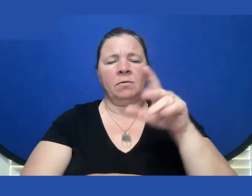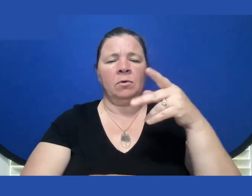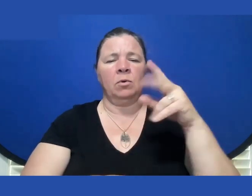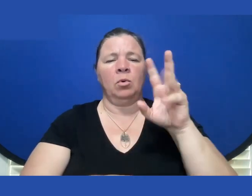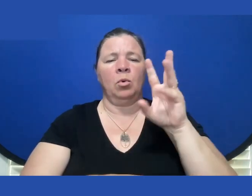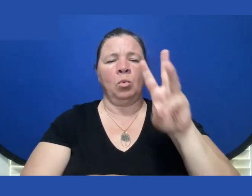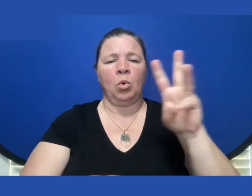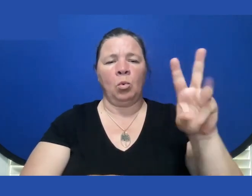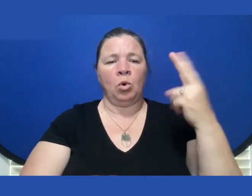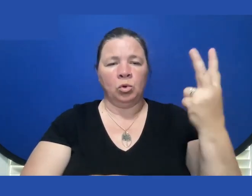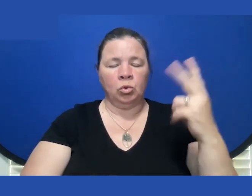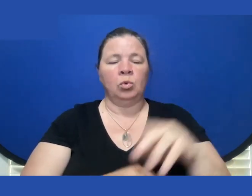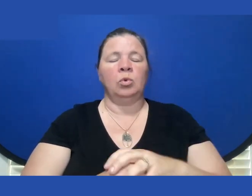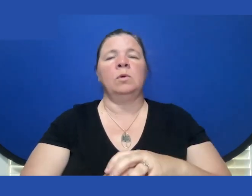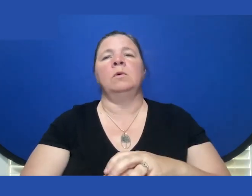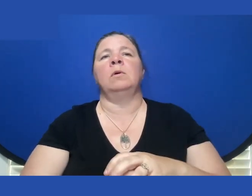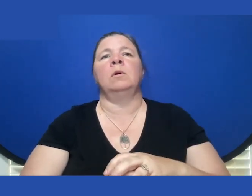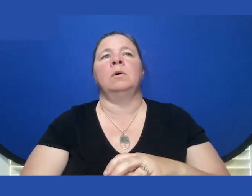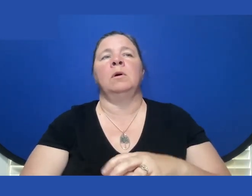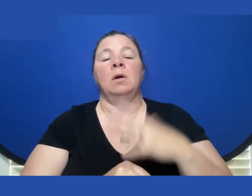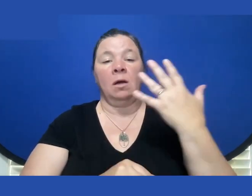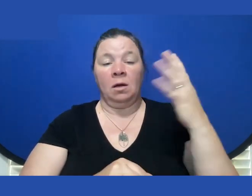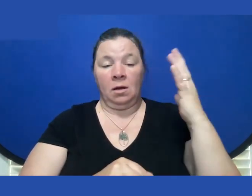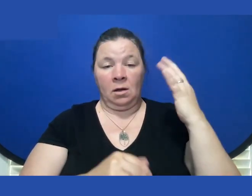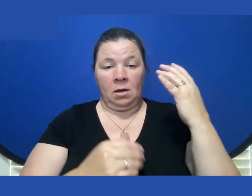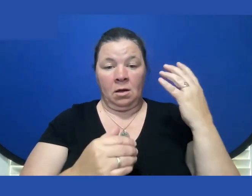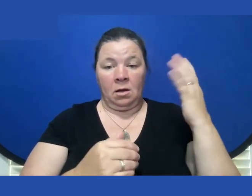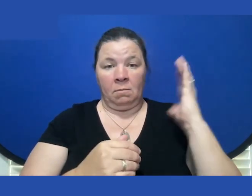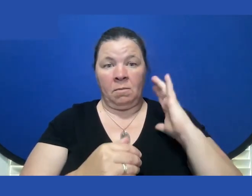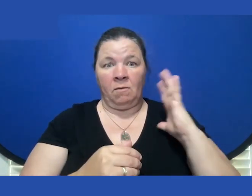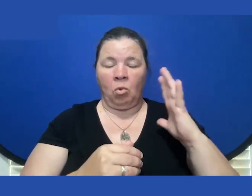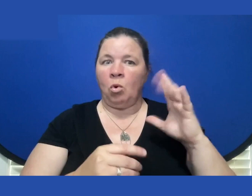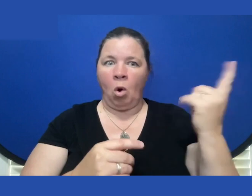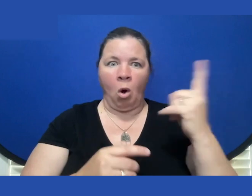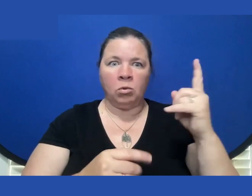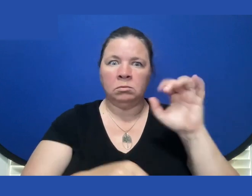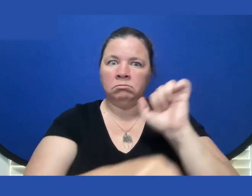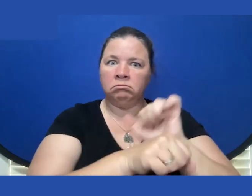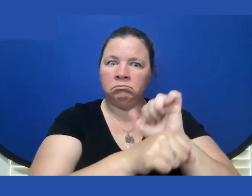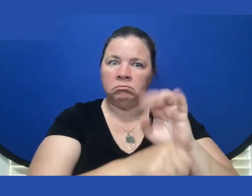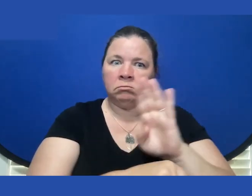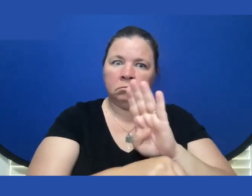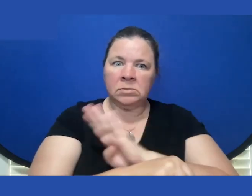Now it's 5 or less than 5%, which is really interesting. And you can start asking, you know,